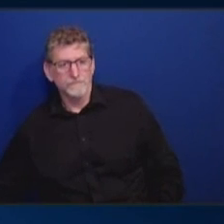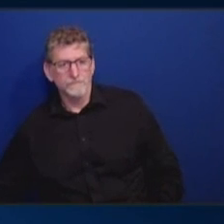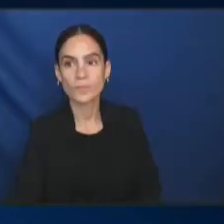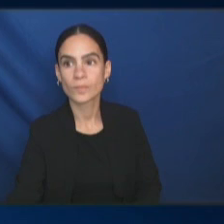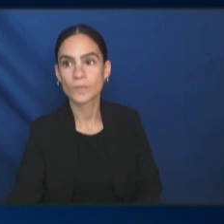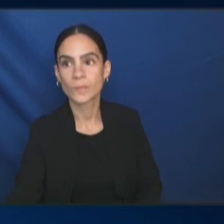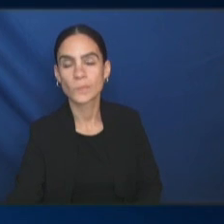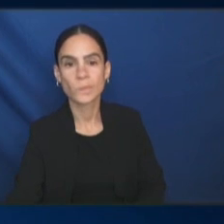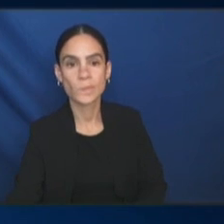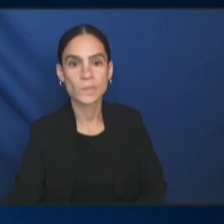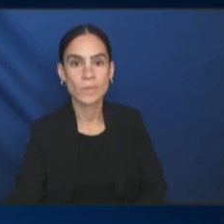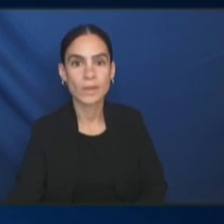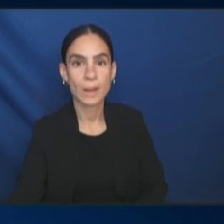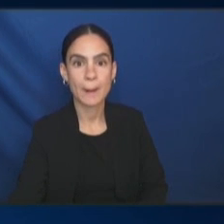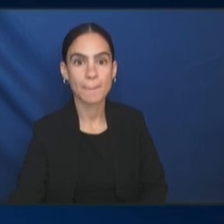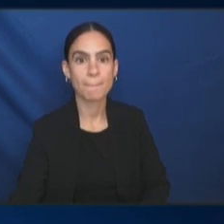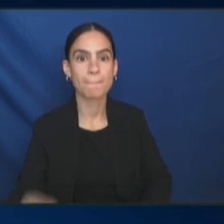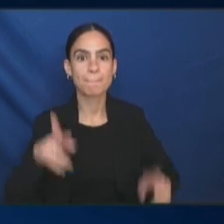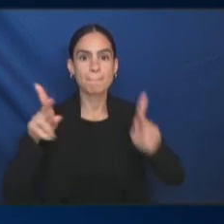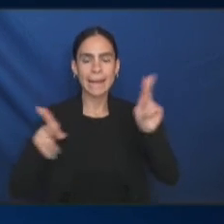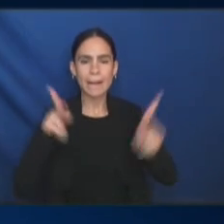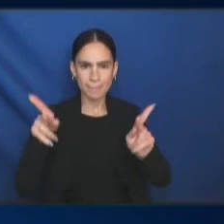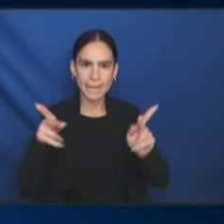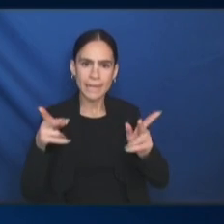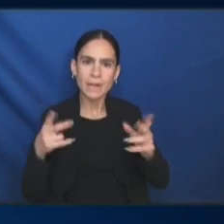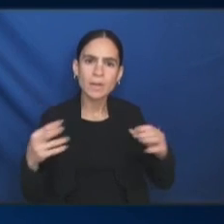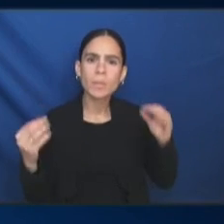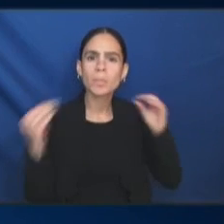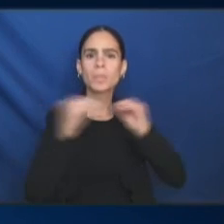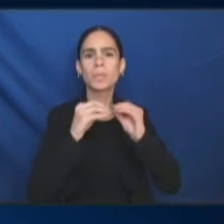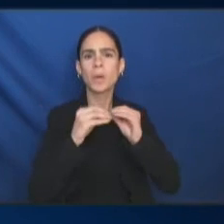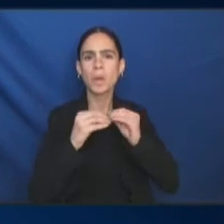doing everything we can to chip away at the health disparities.